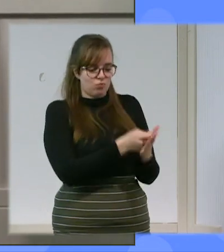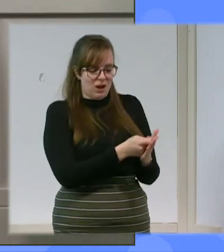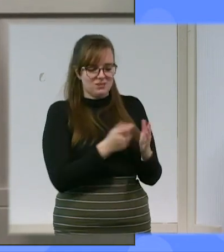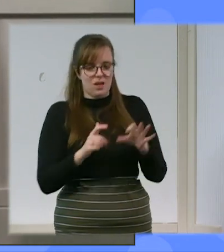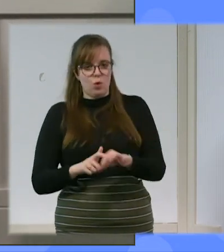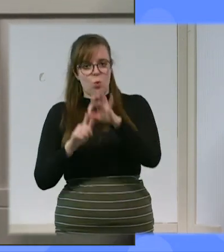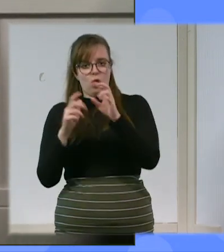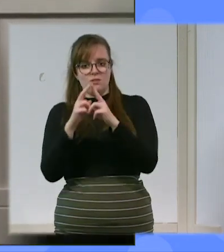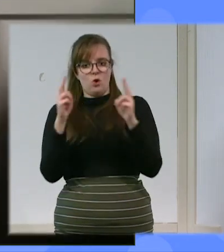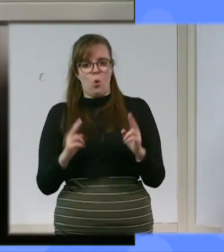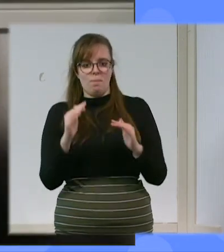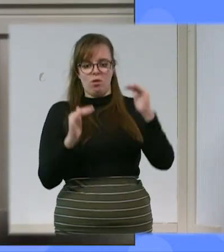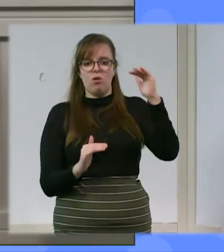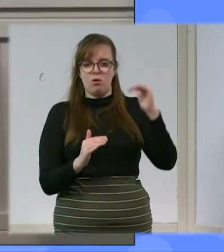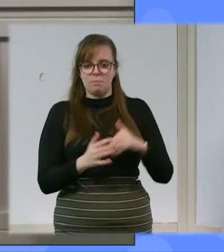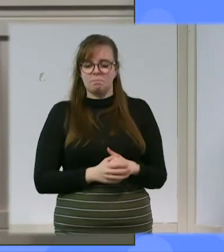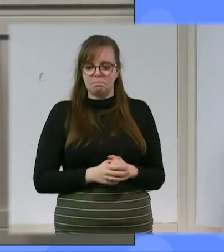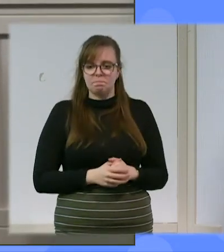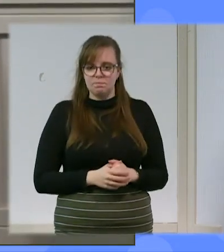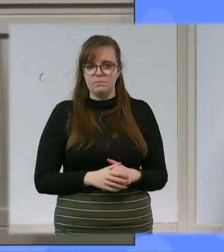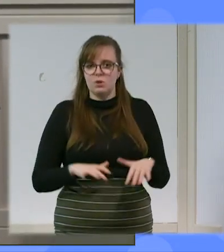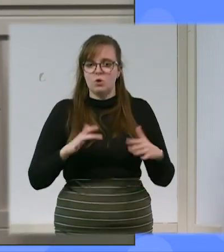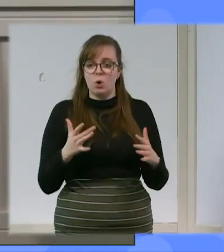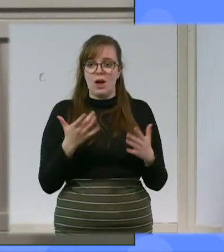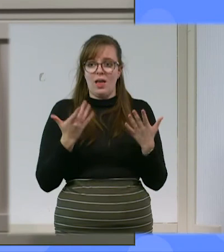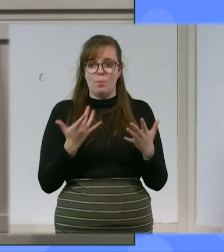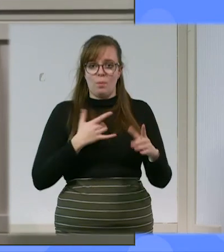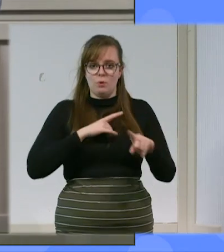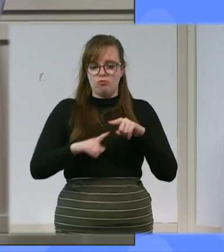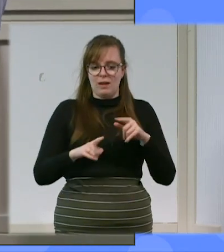homes that we've got so that's something that is being worked on at the moment in